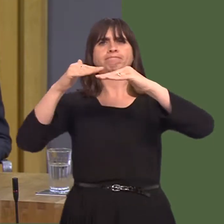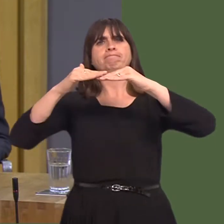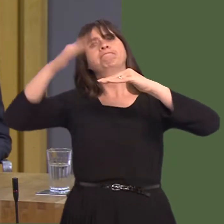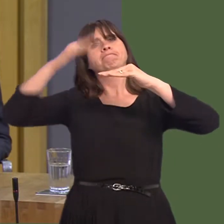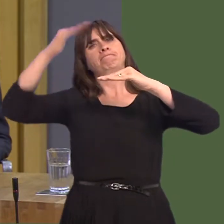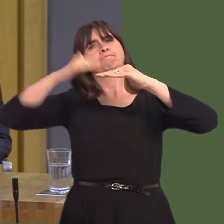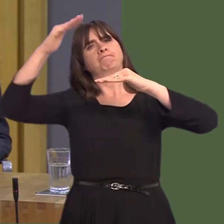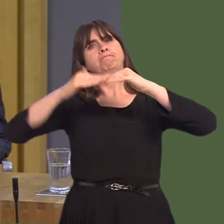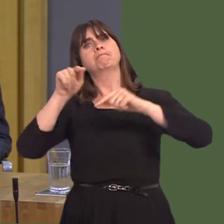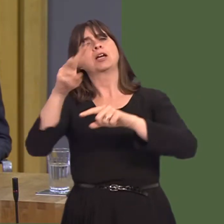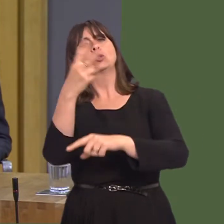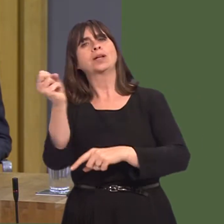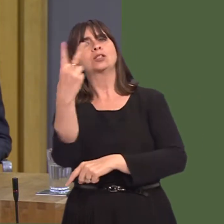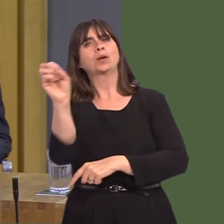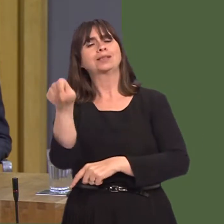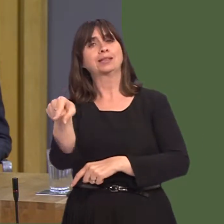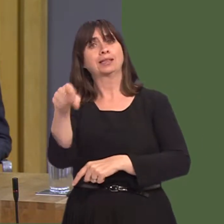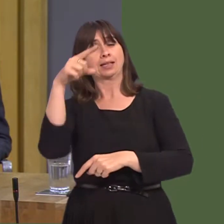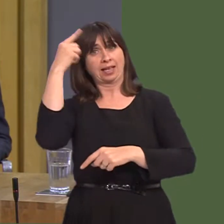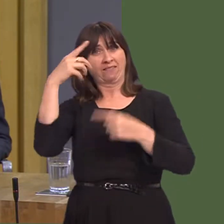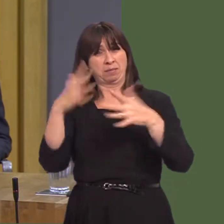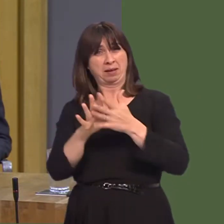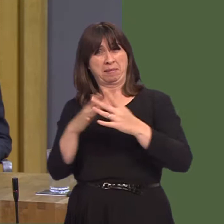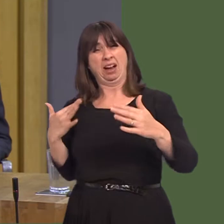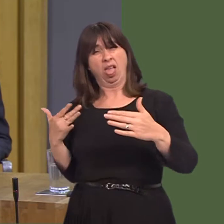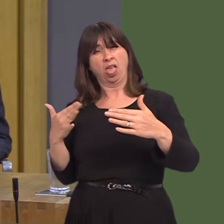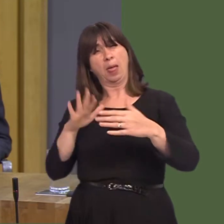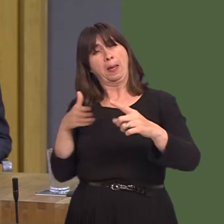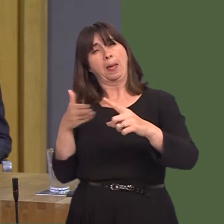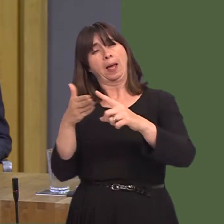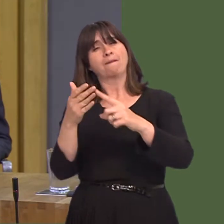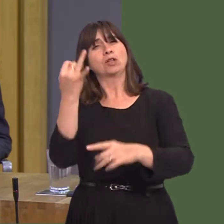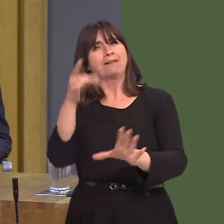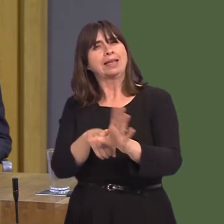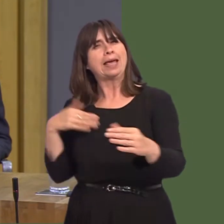If that does happen, then it will have been a full seven years on what has been called